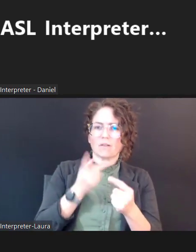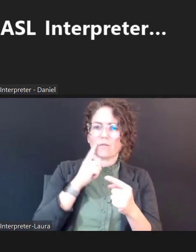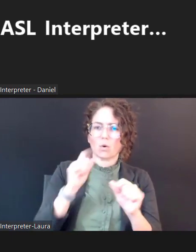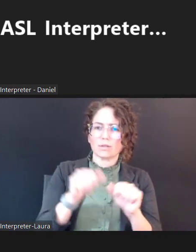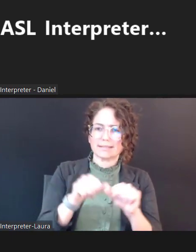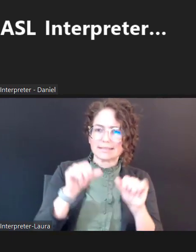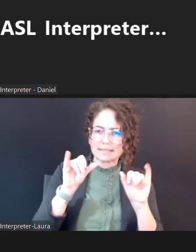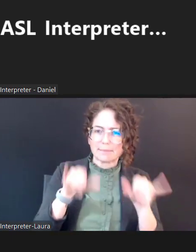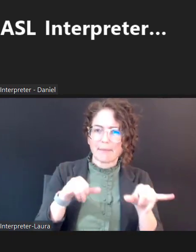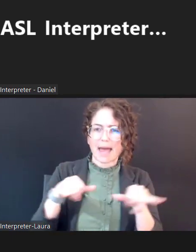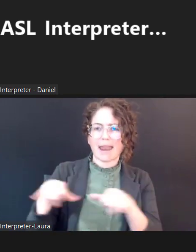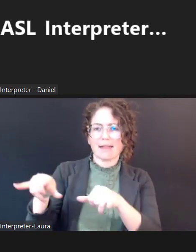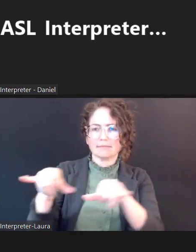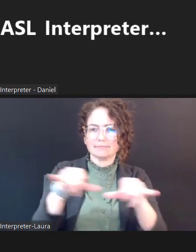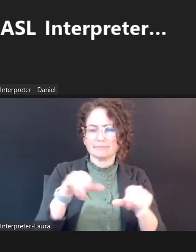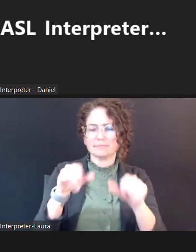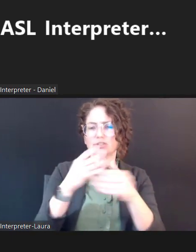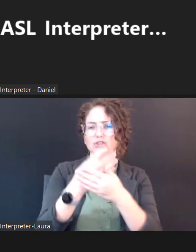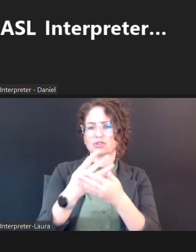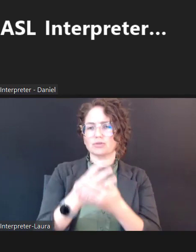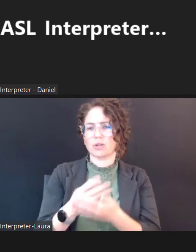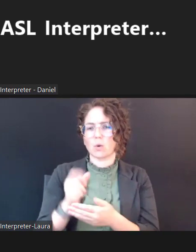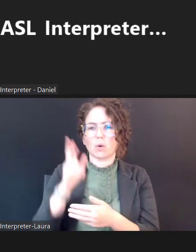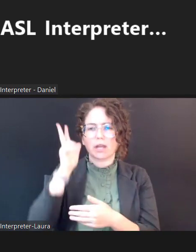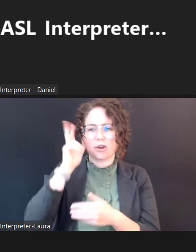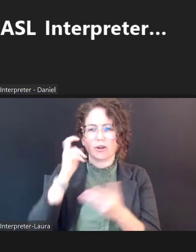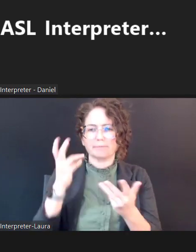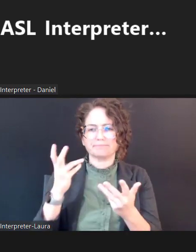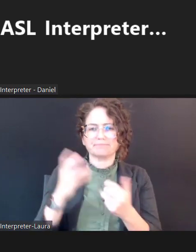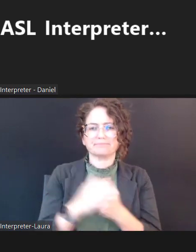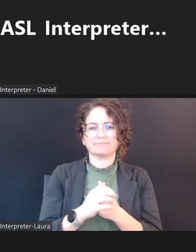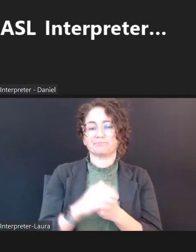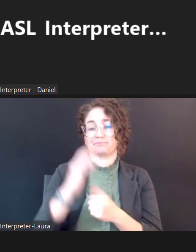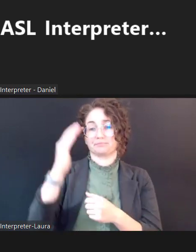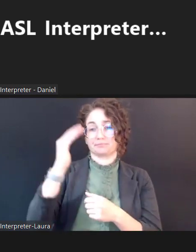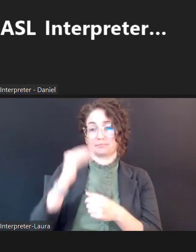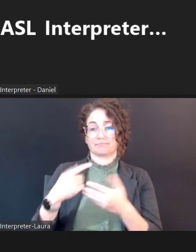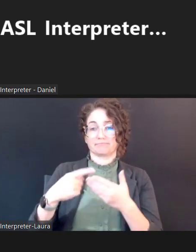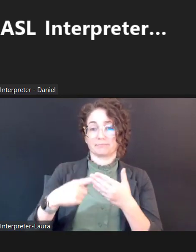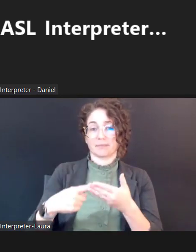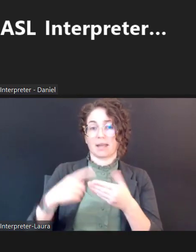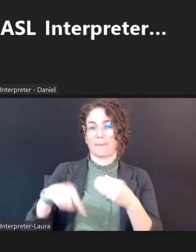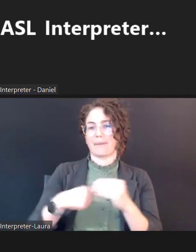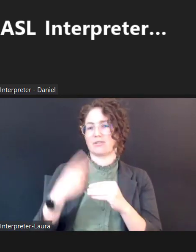Then we will talk about the two methods Terry just mentioned, OAE